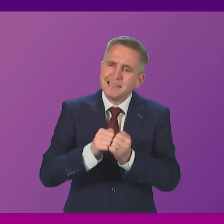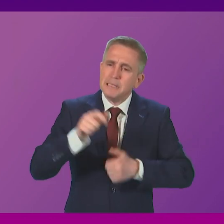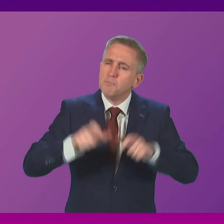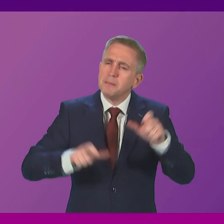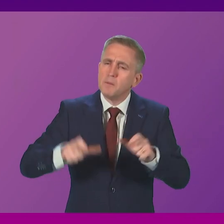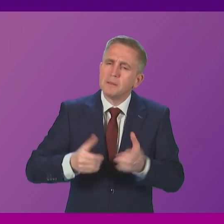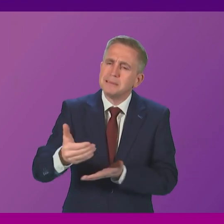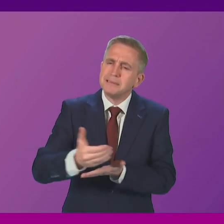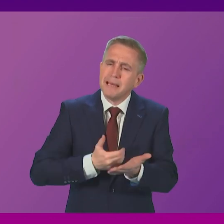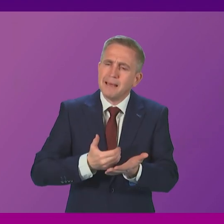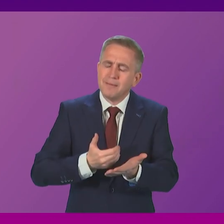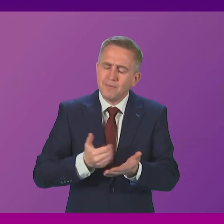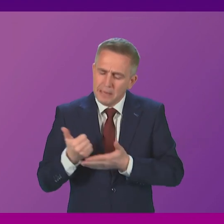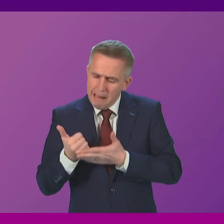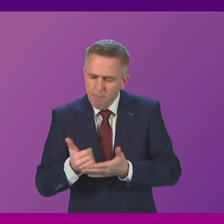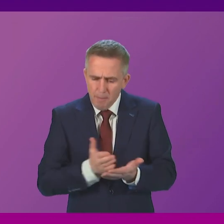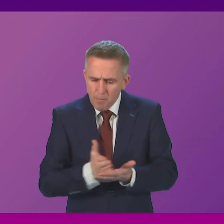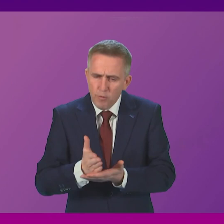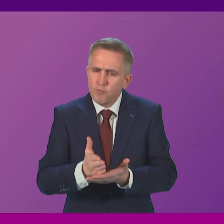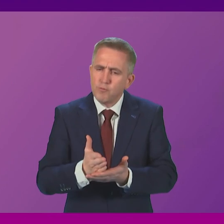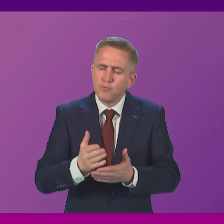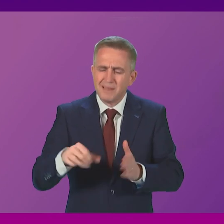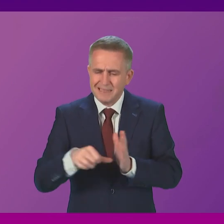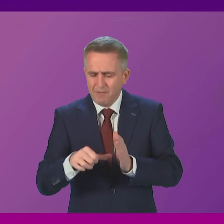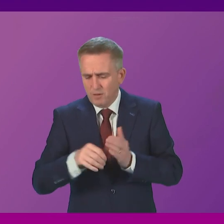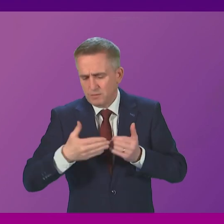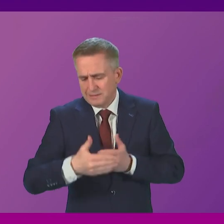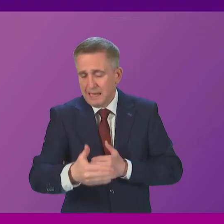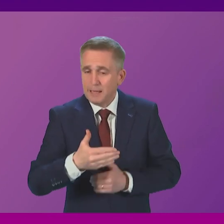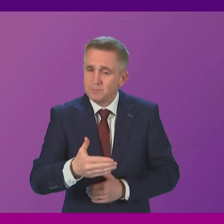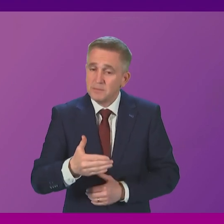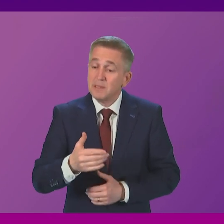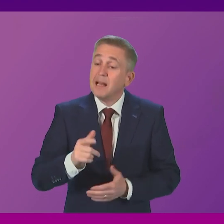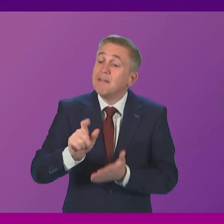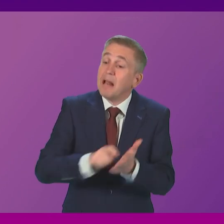the tough times and, if elected, that is exactly what I intend to do.